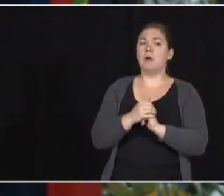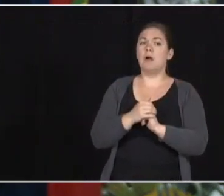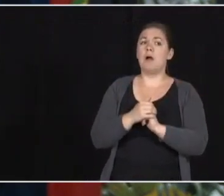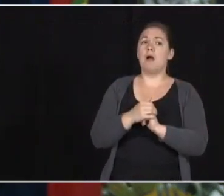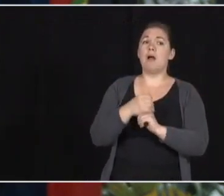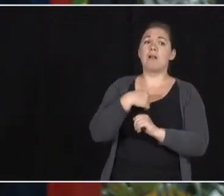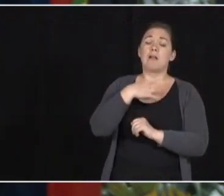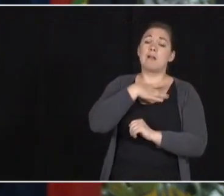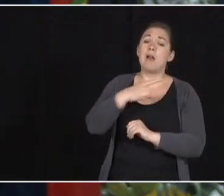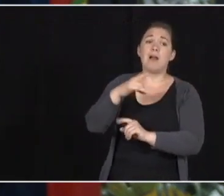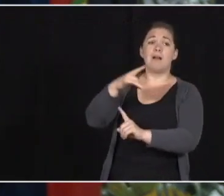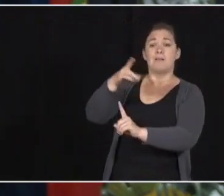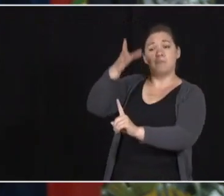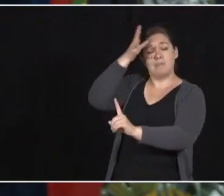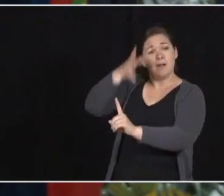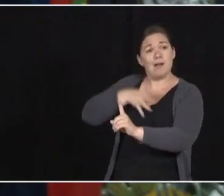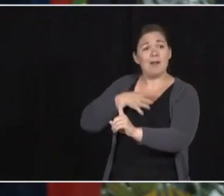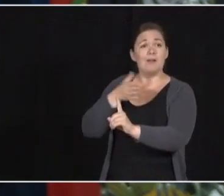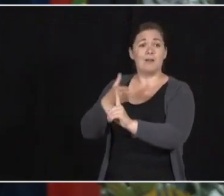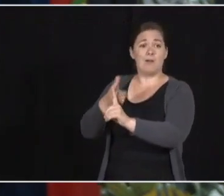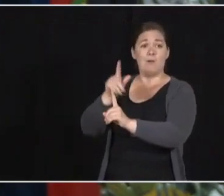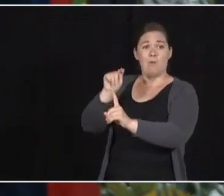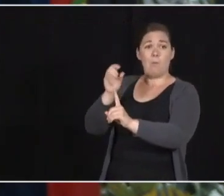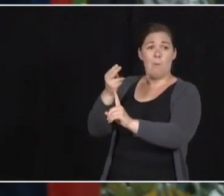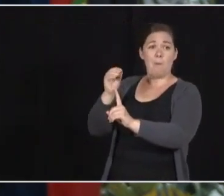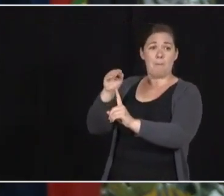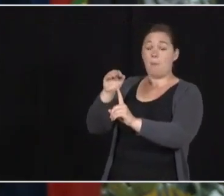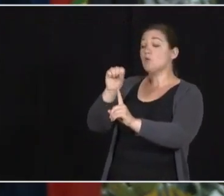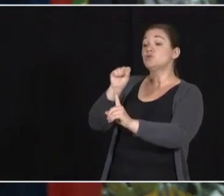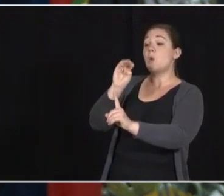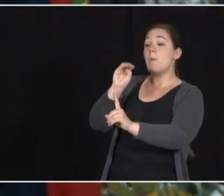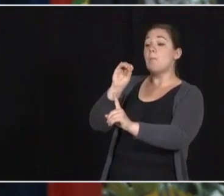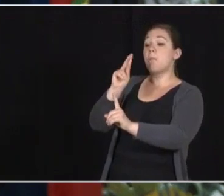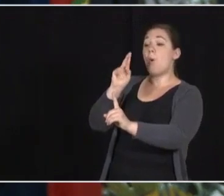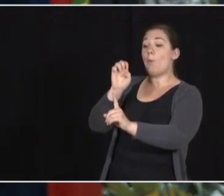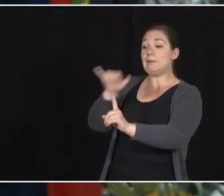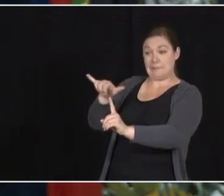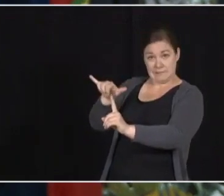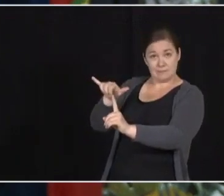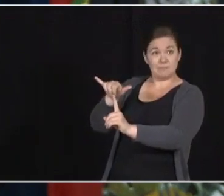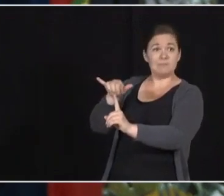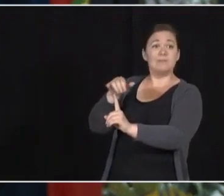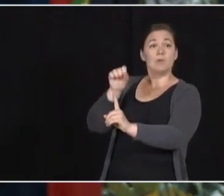world of Smokey Thomas. I have a great deal of respect for Smokey Thomas. Sometimes it is difficult to deal with